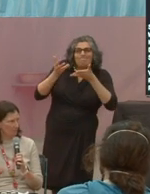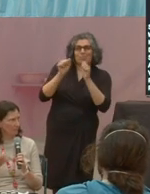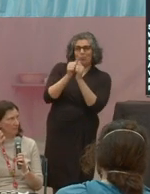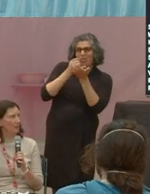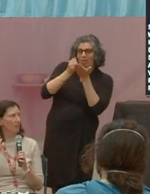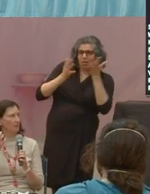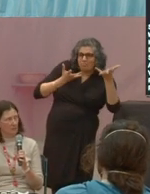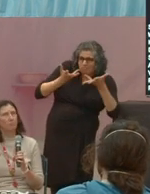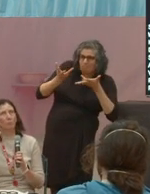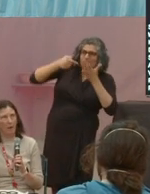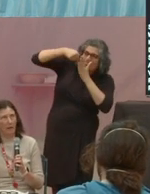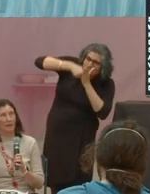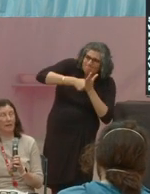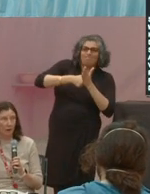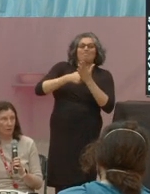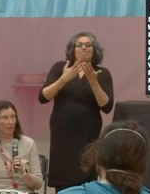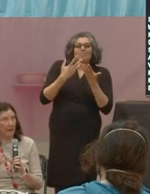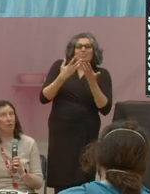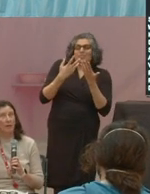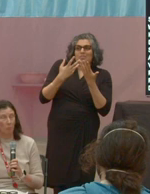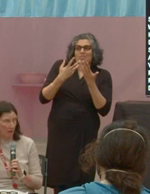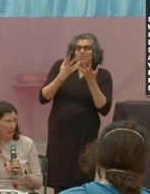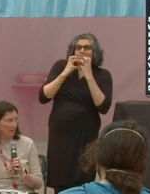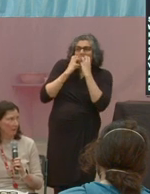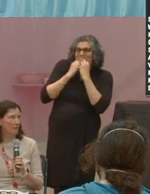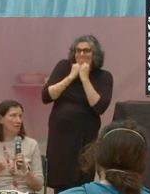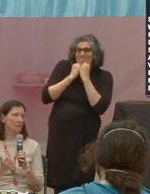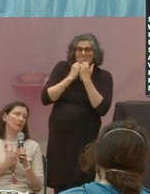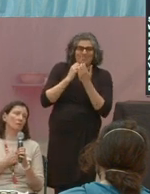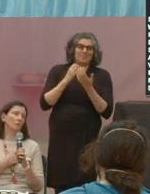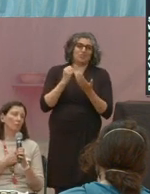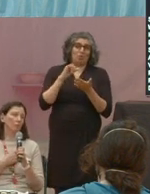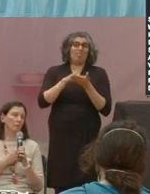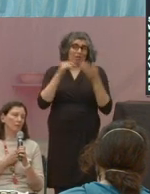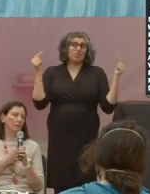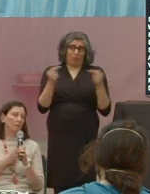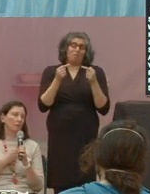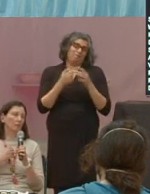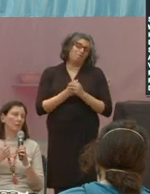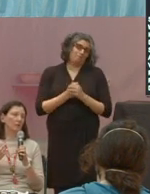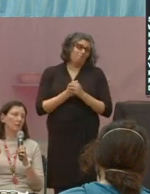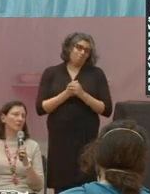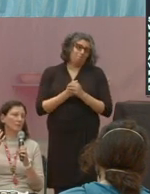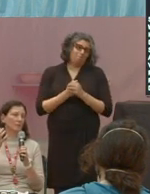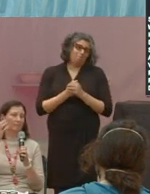deeply deep way care caring way. So it's,